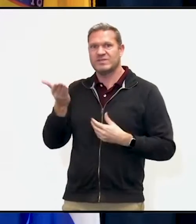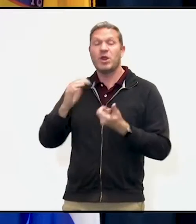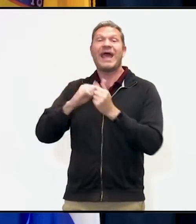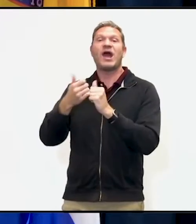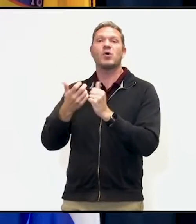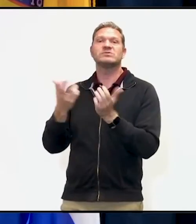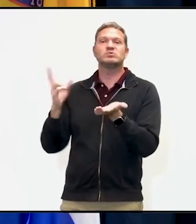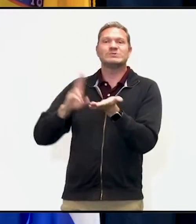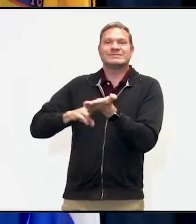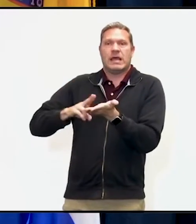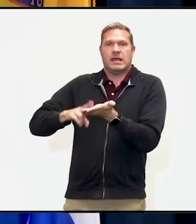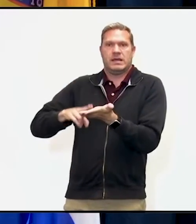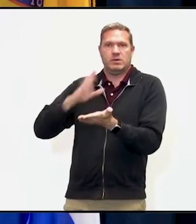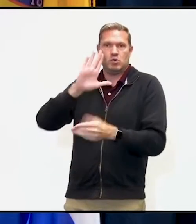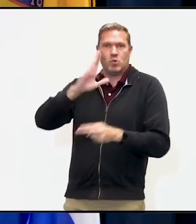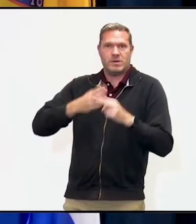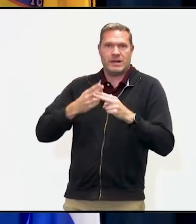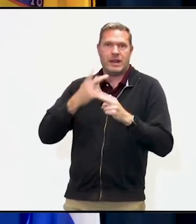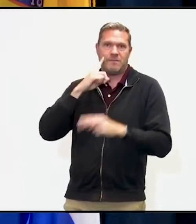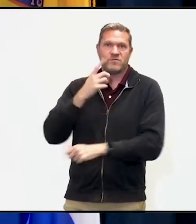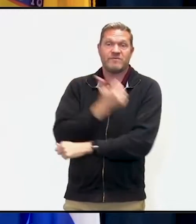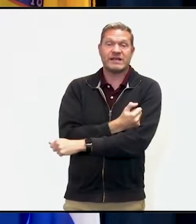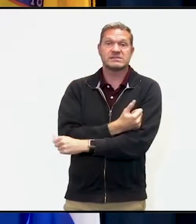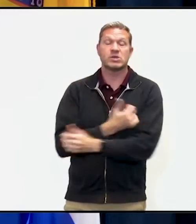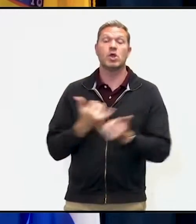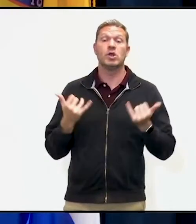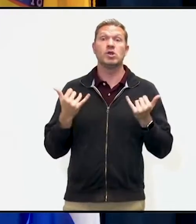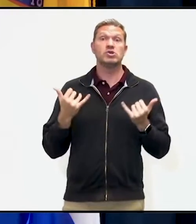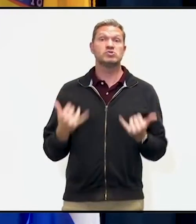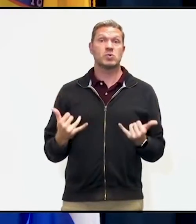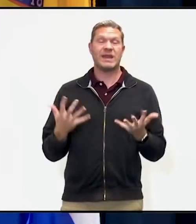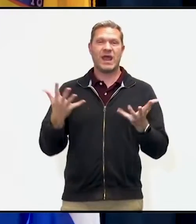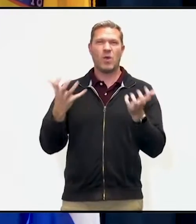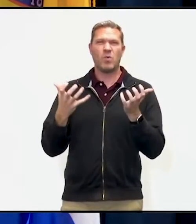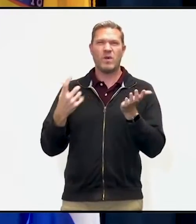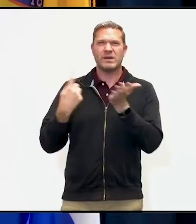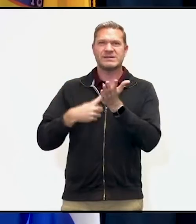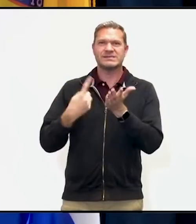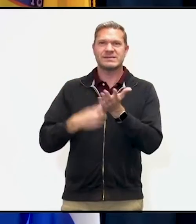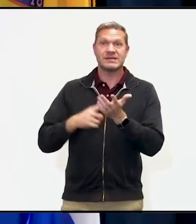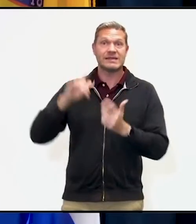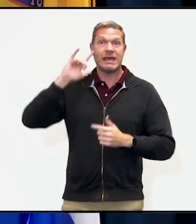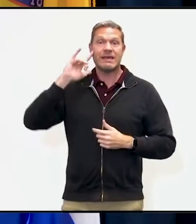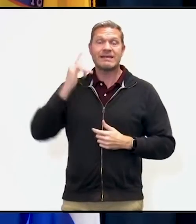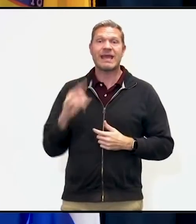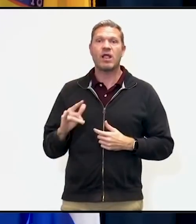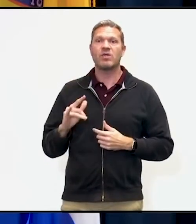Now I want to just transition to talk about our blueprint to reopen the economy that the state has.